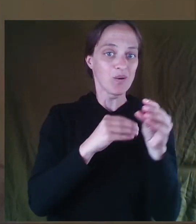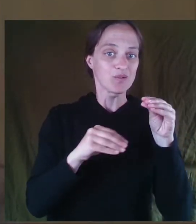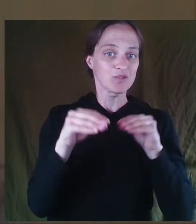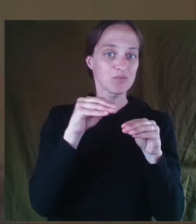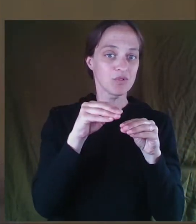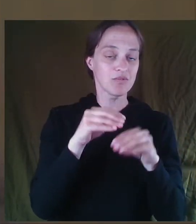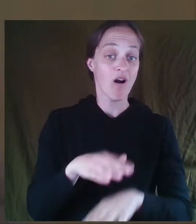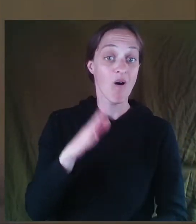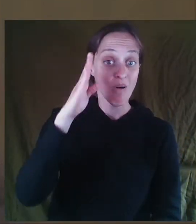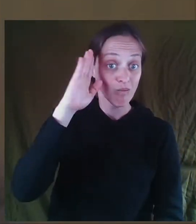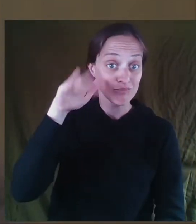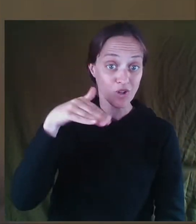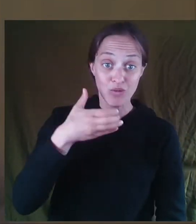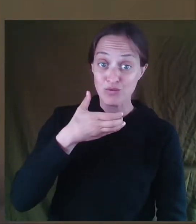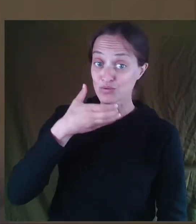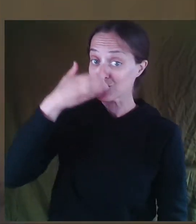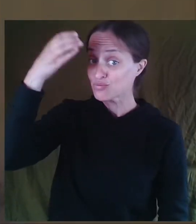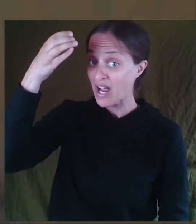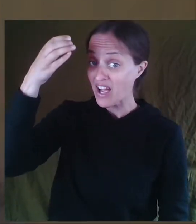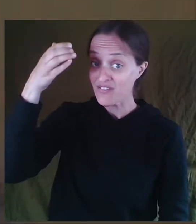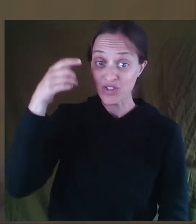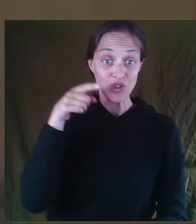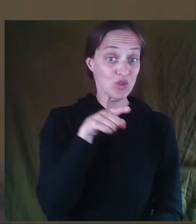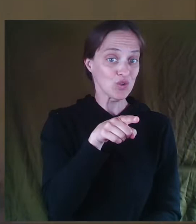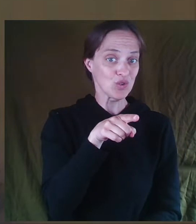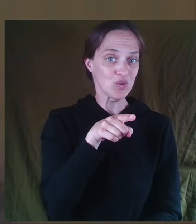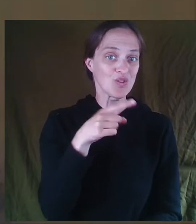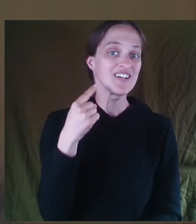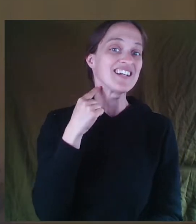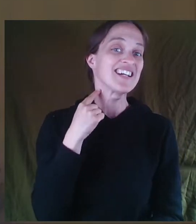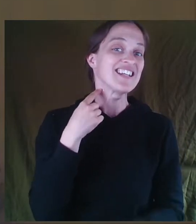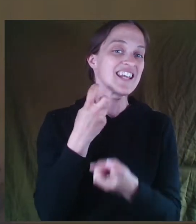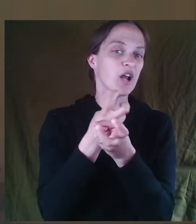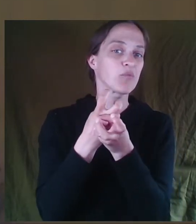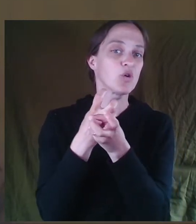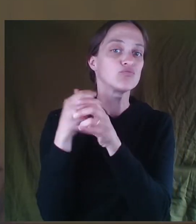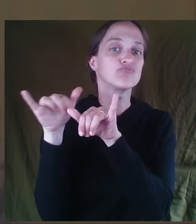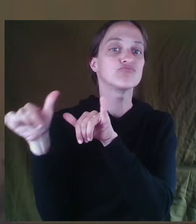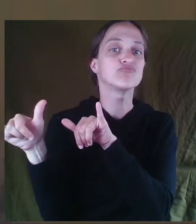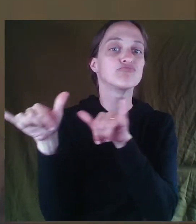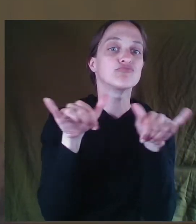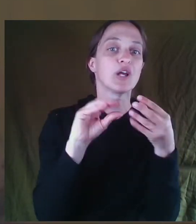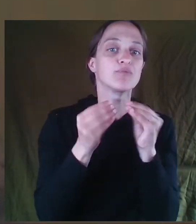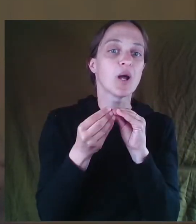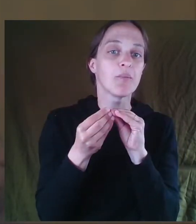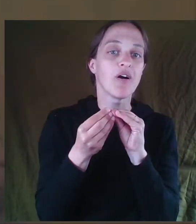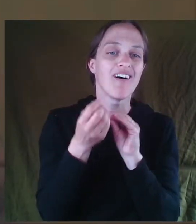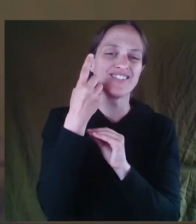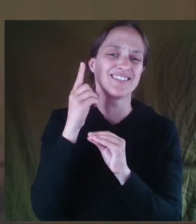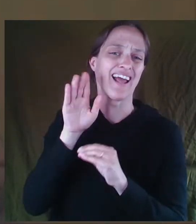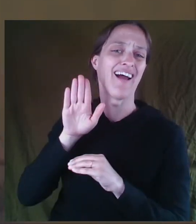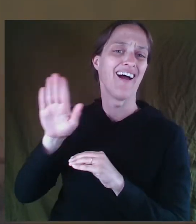Even a giraffe have the same number of neck bones. The giraffe's are just bigger than yours.